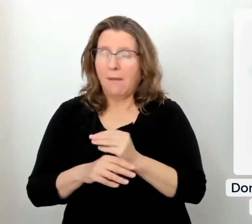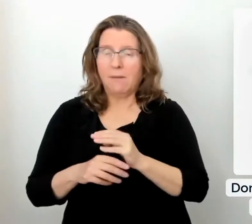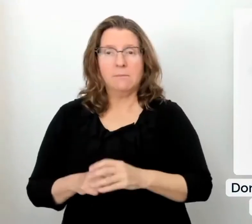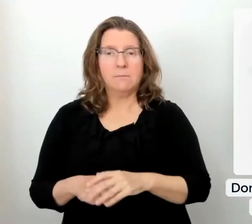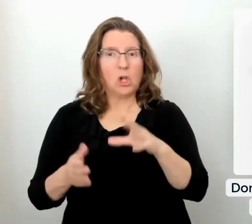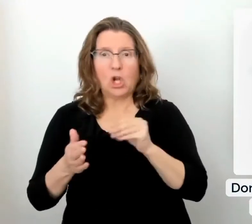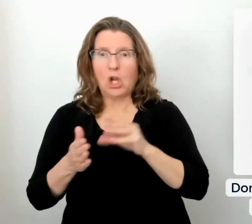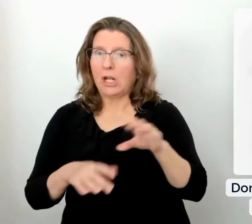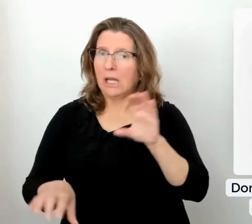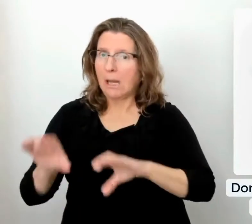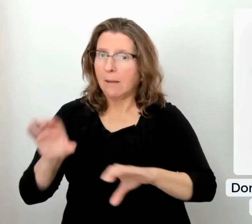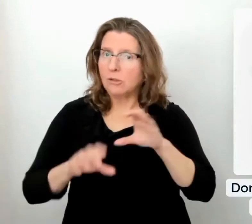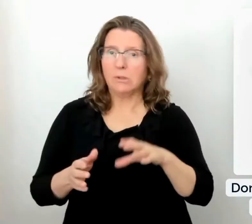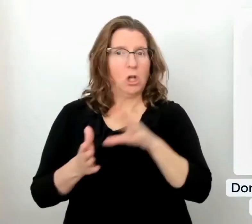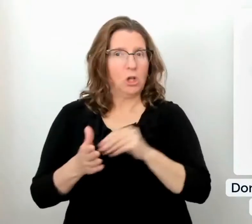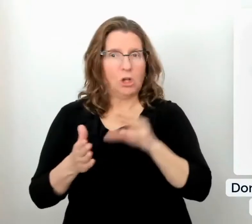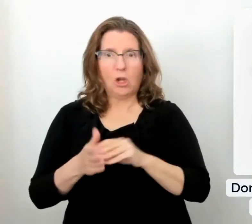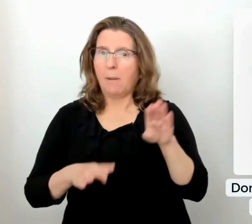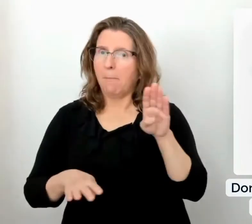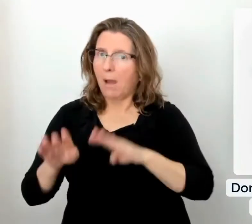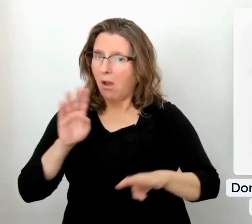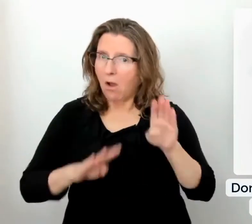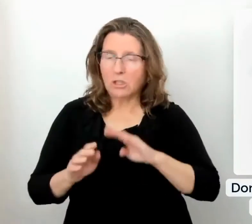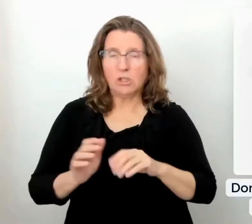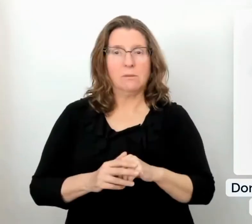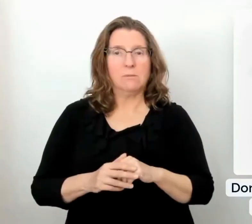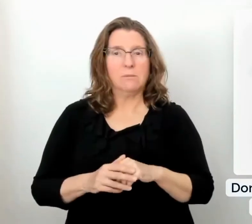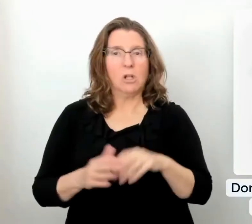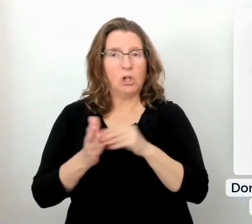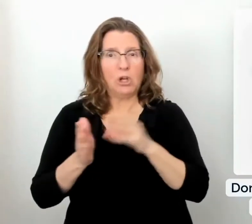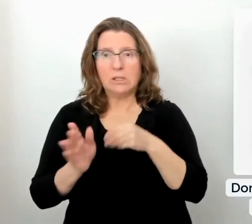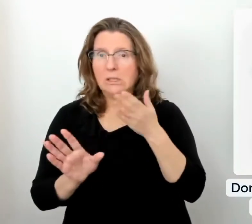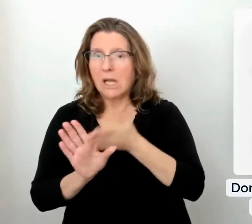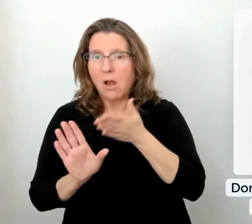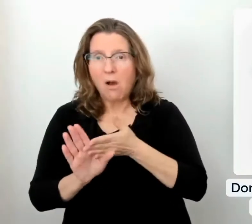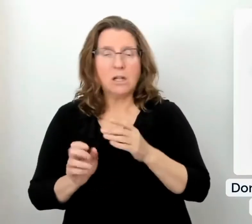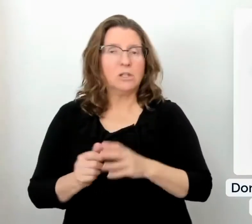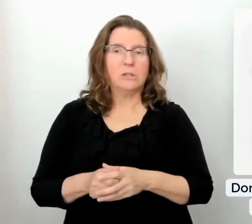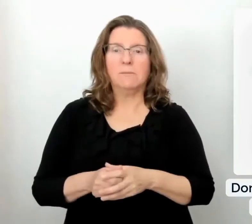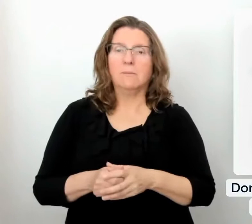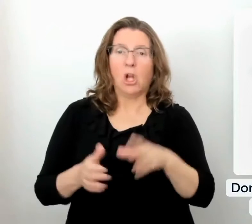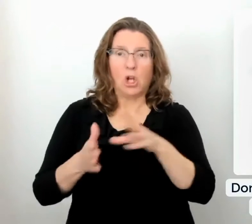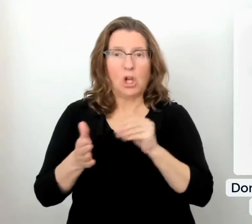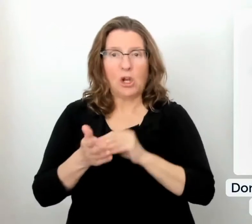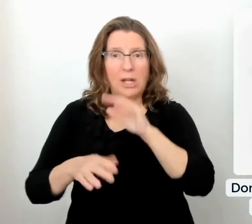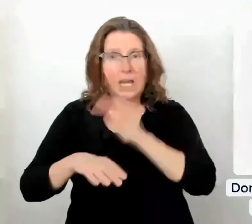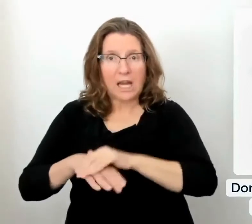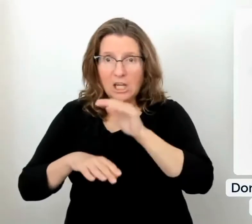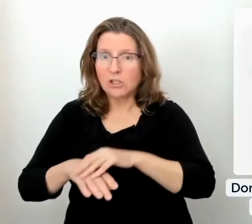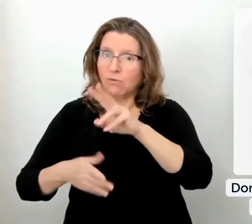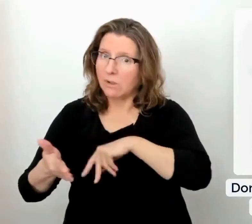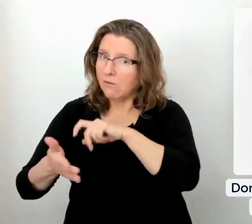They had to learn the content from all their classes, be it math, chemistry, biology, psychology, or whatever else,